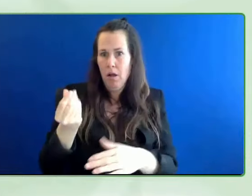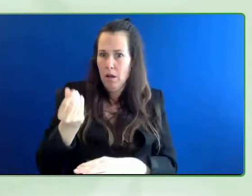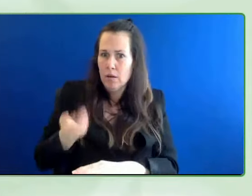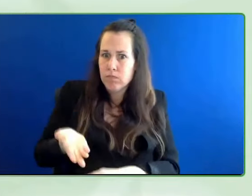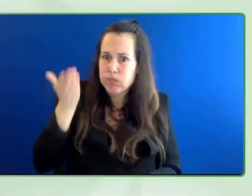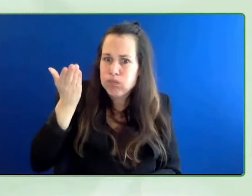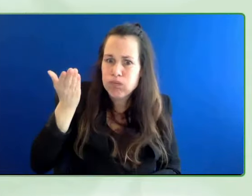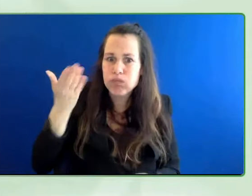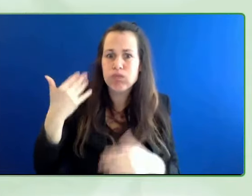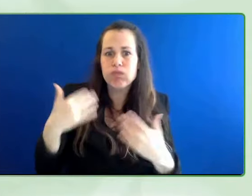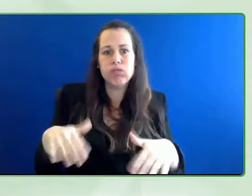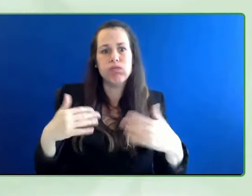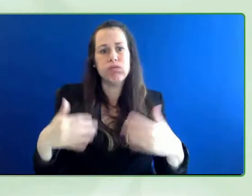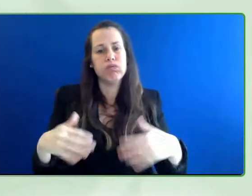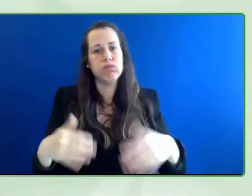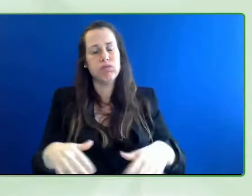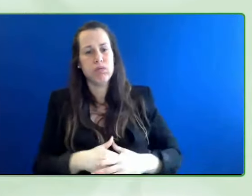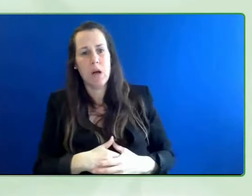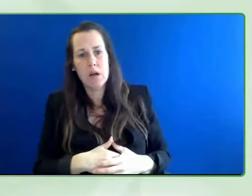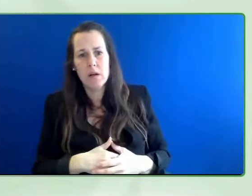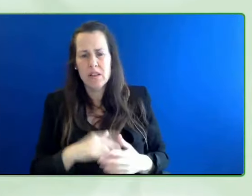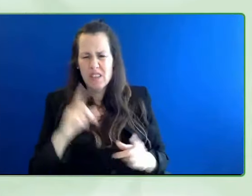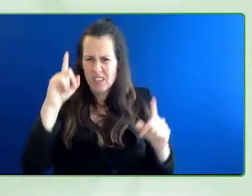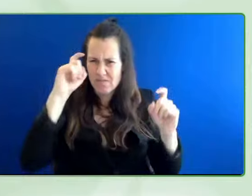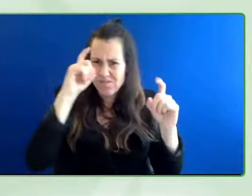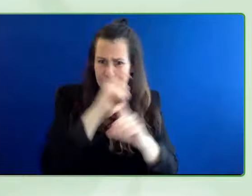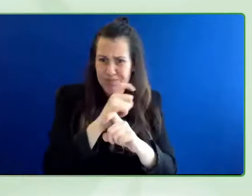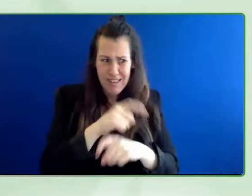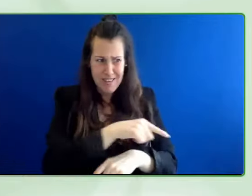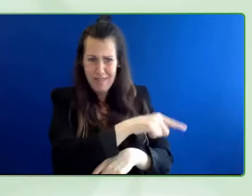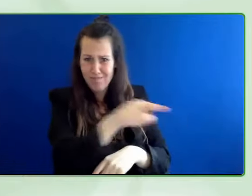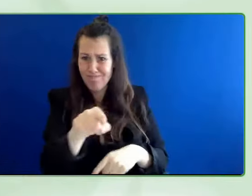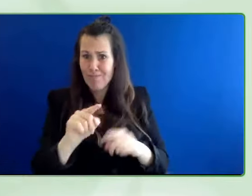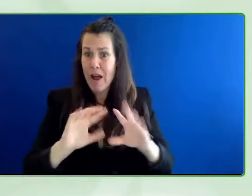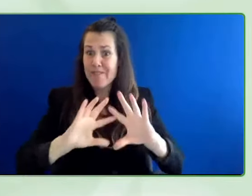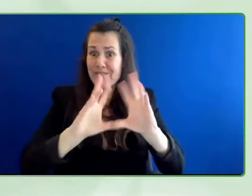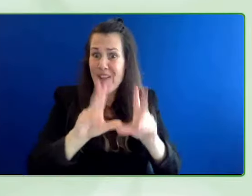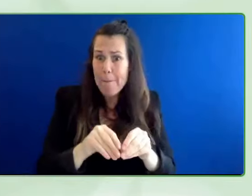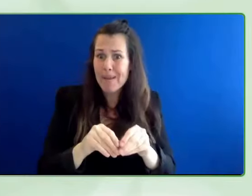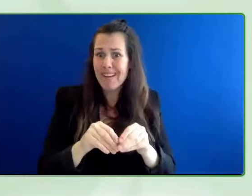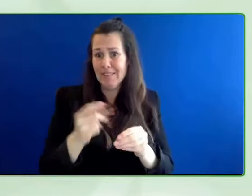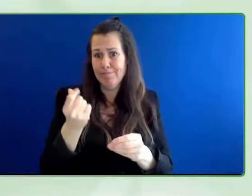are the main things. How they can utilise the local material.